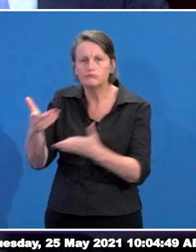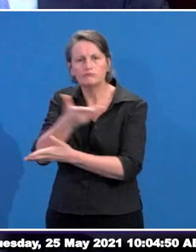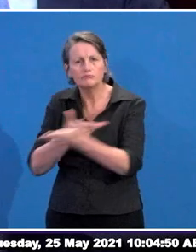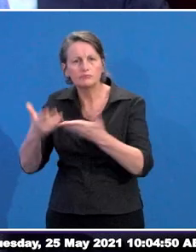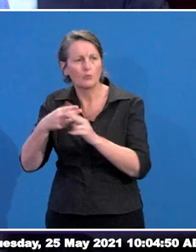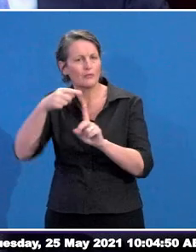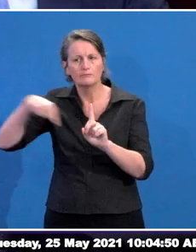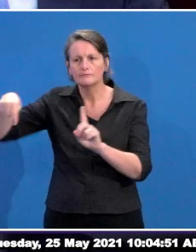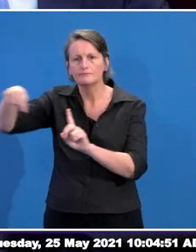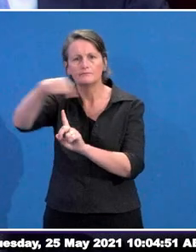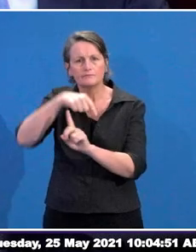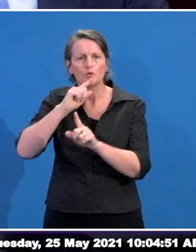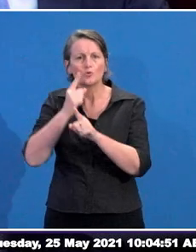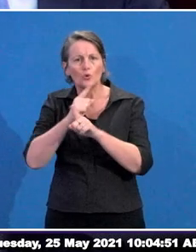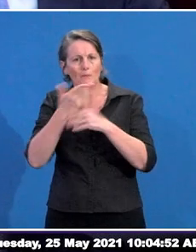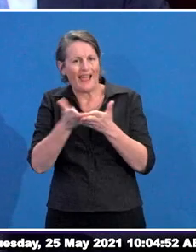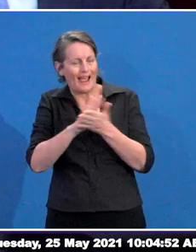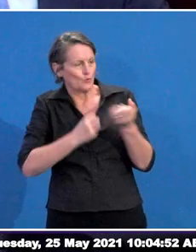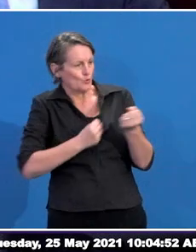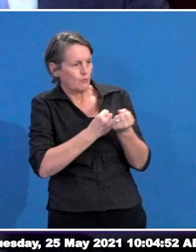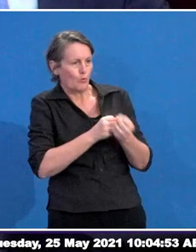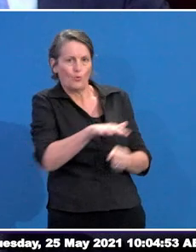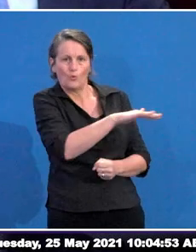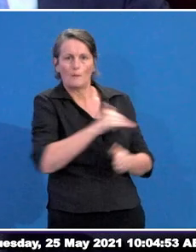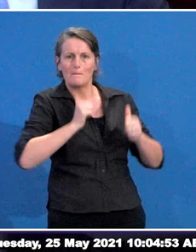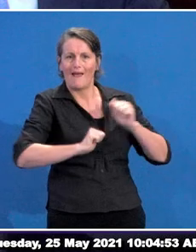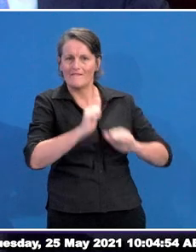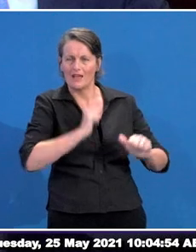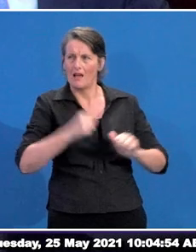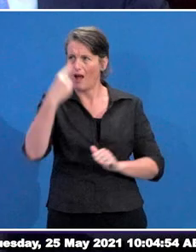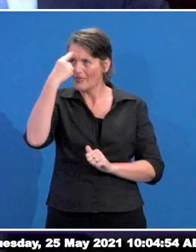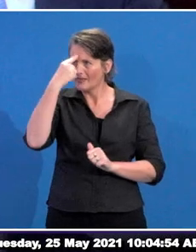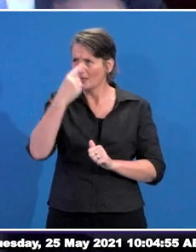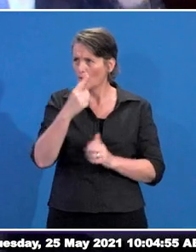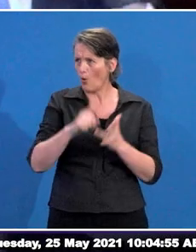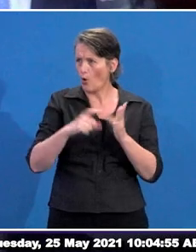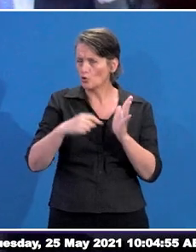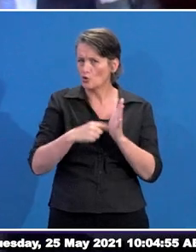around behavioural support. I think it was October 2017, I'd have to double check.